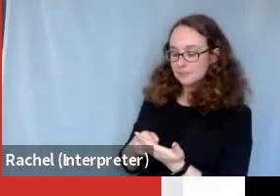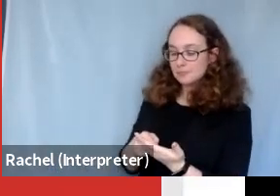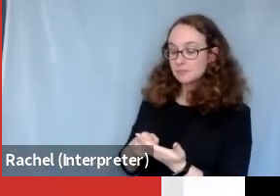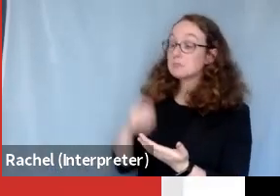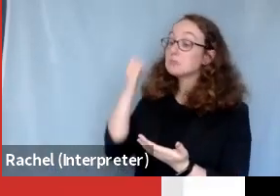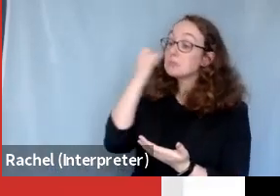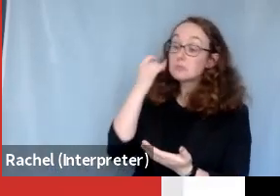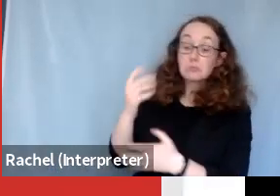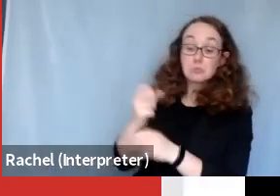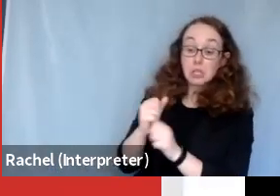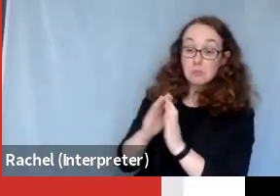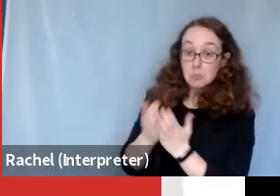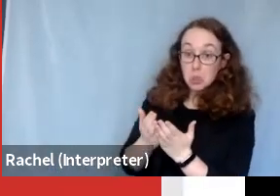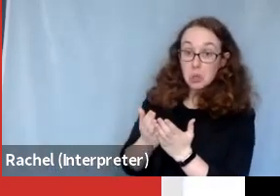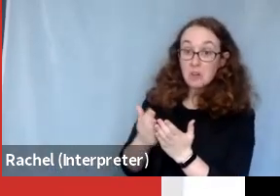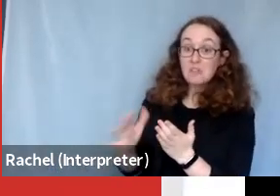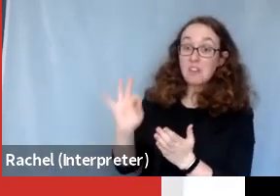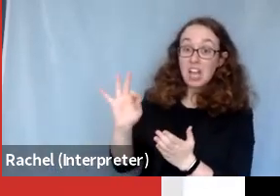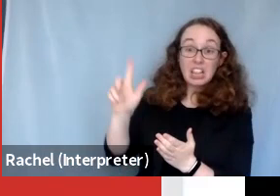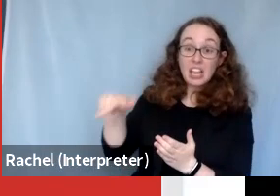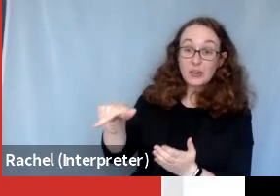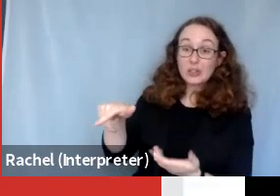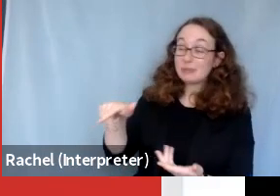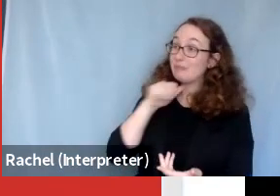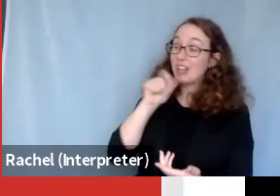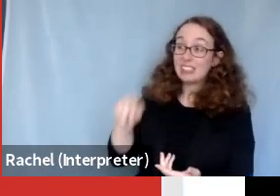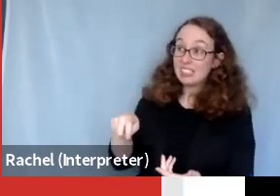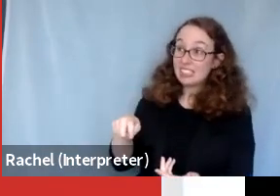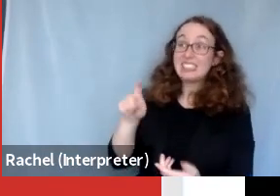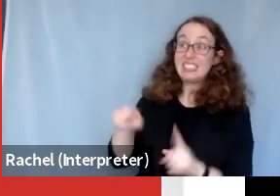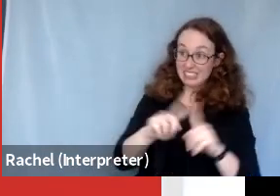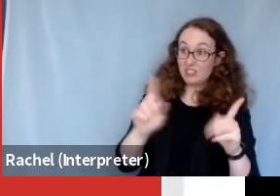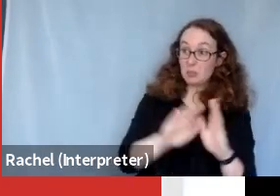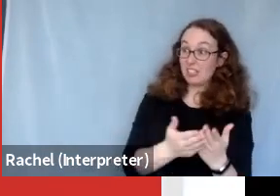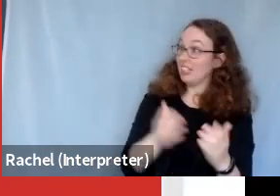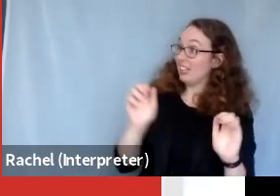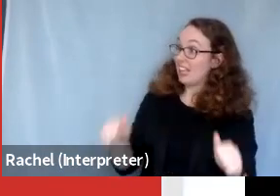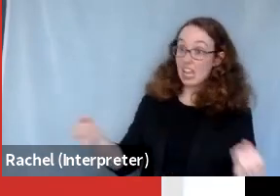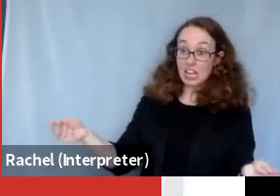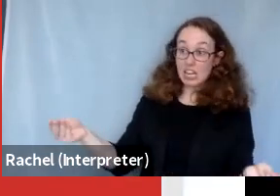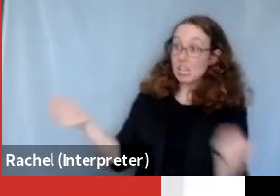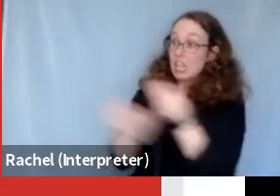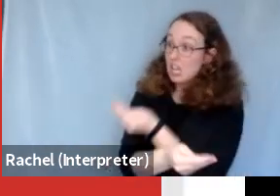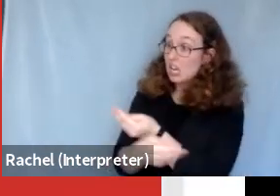you don't need and need a different one, can it be exchanged if the prices are the same?